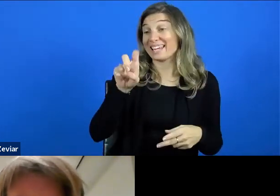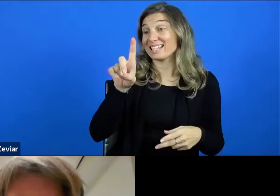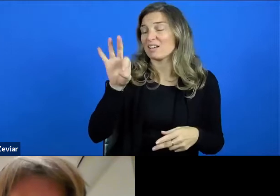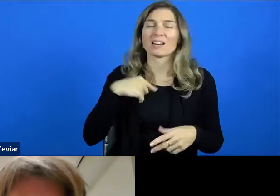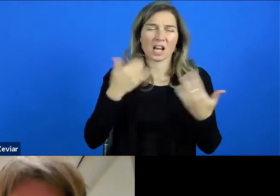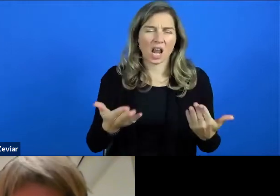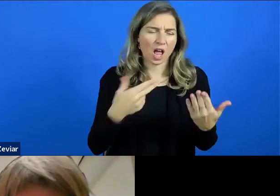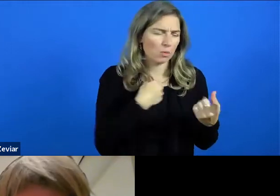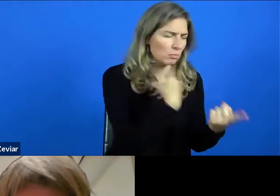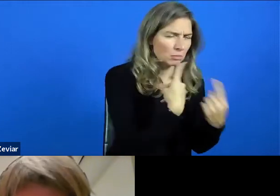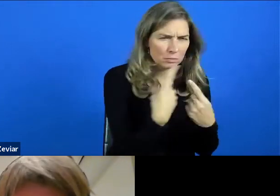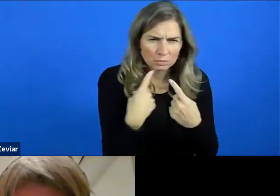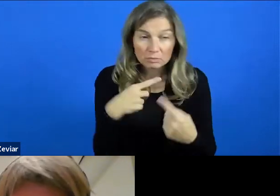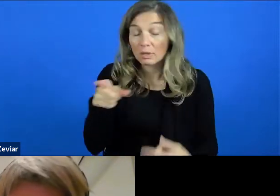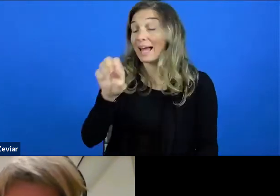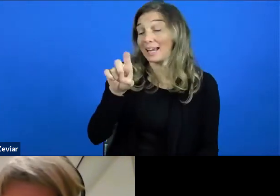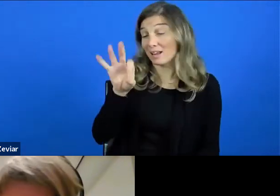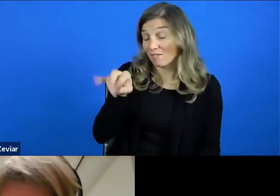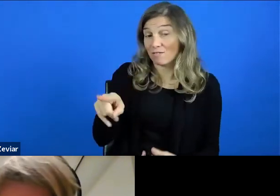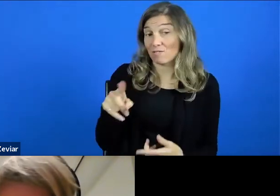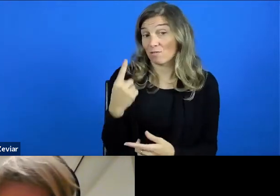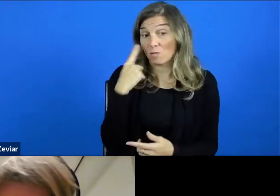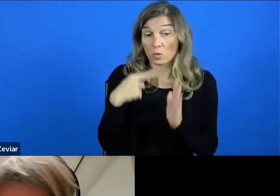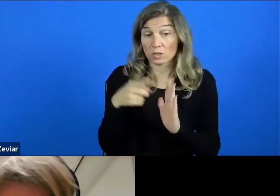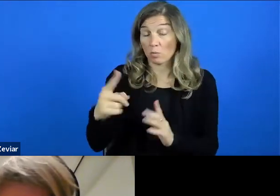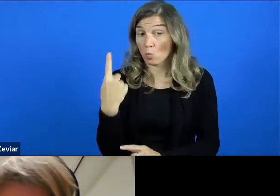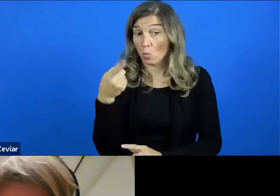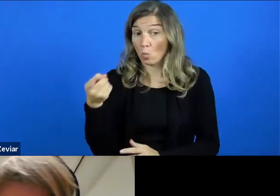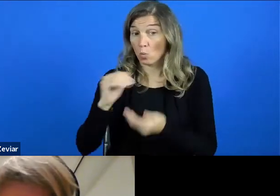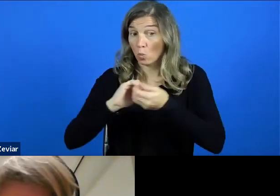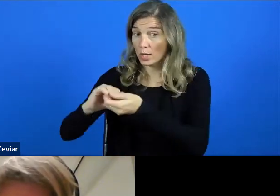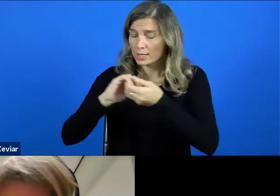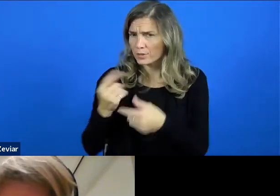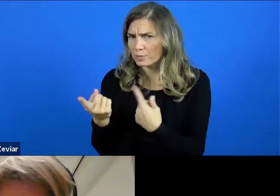and we look forward to hearing from organizations from the EDF